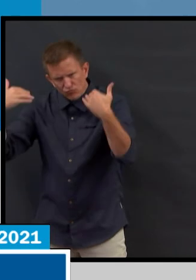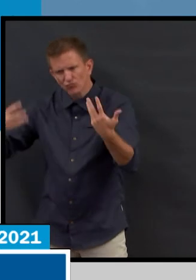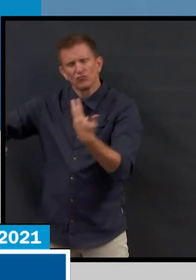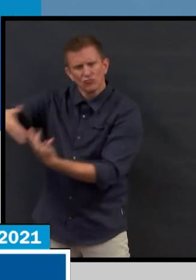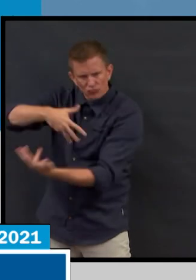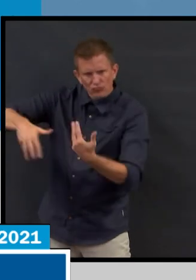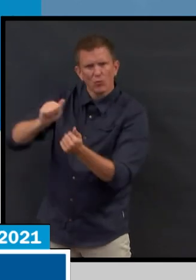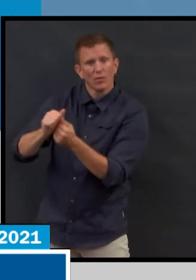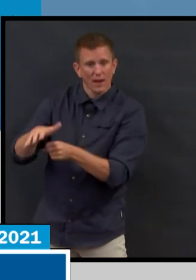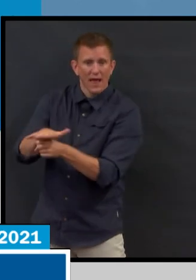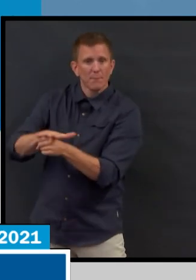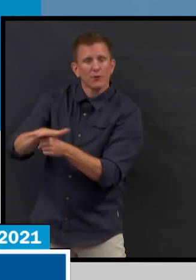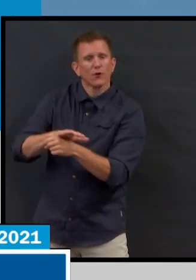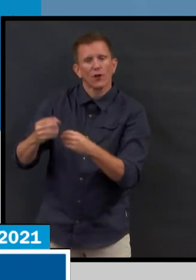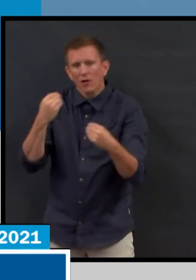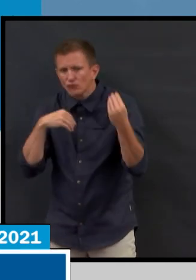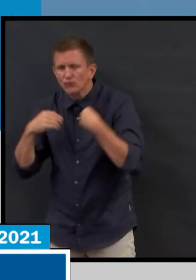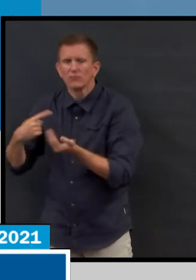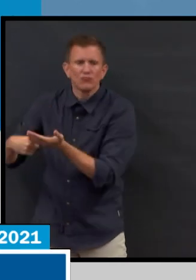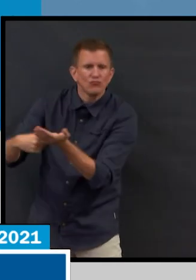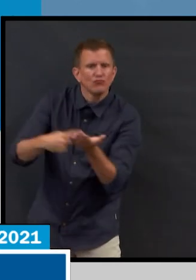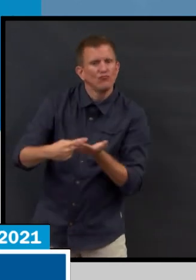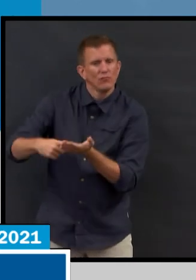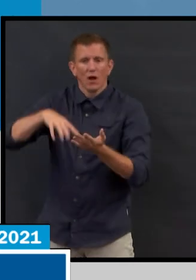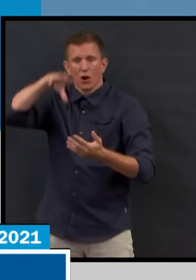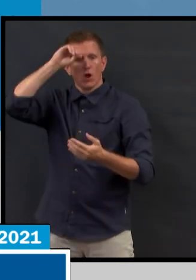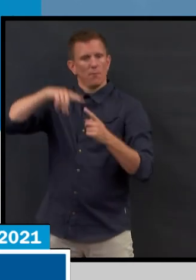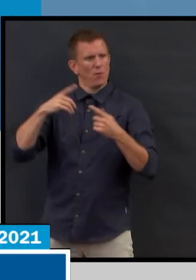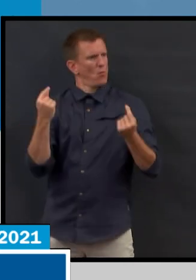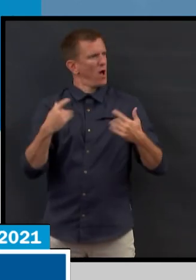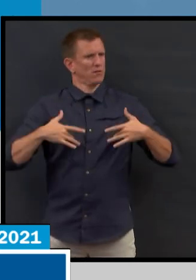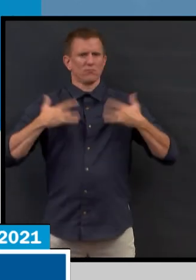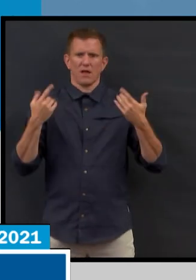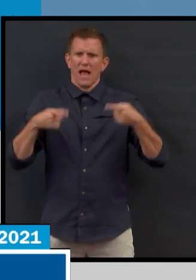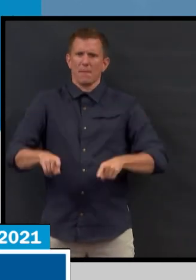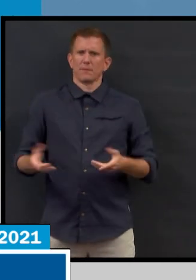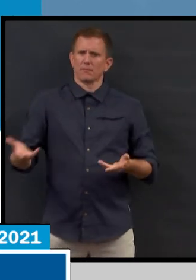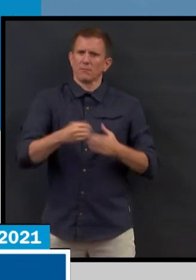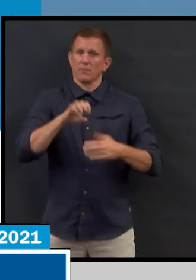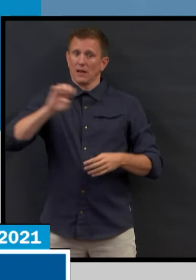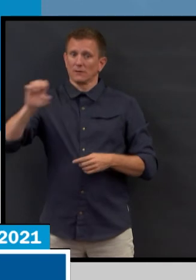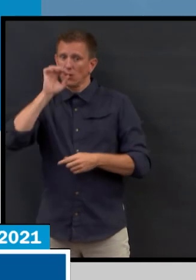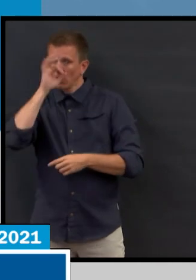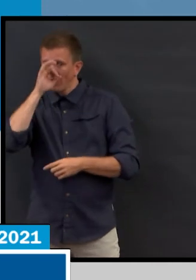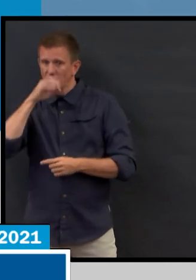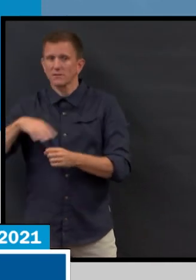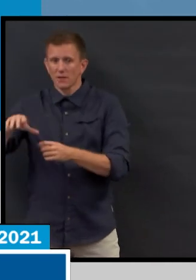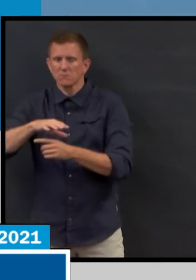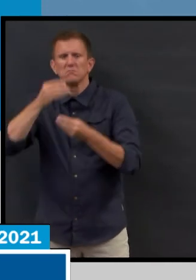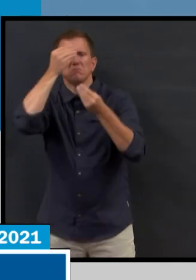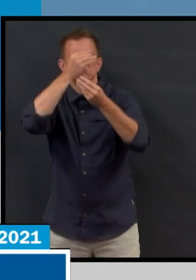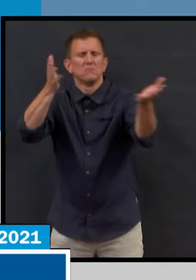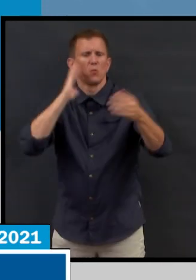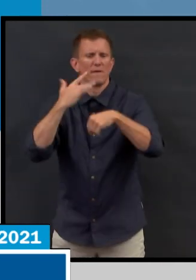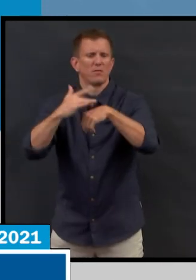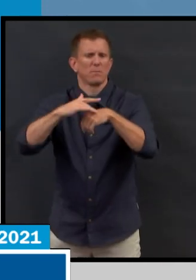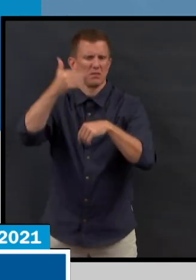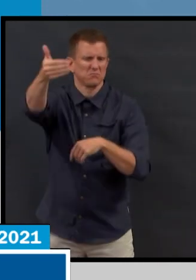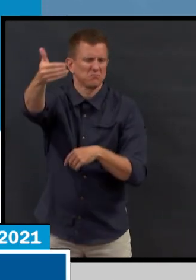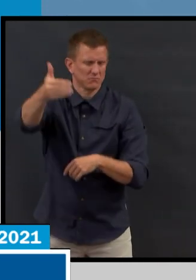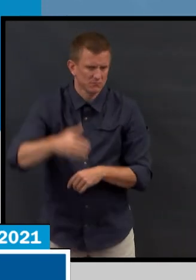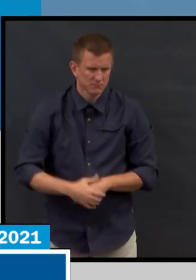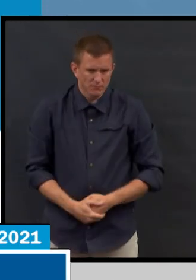secrets on on these Colfax interpreters will be available uh Spanish uh uh Umharik and Burmese